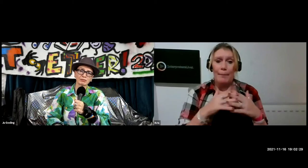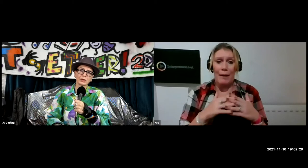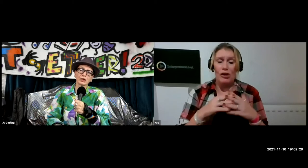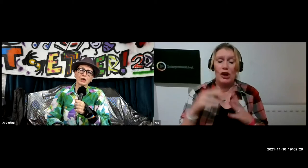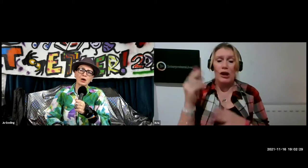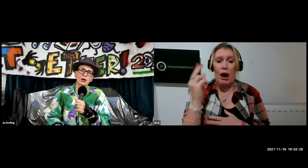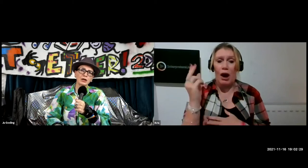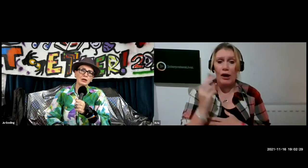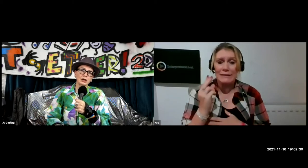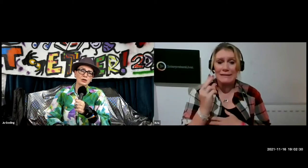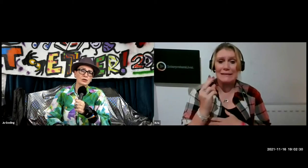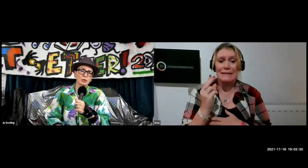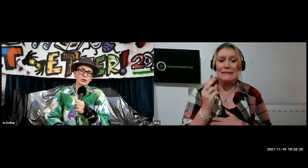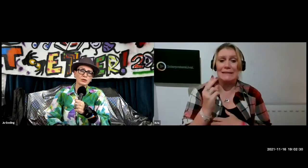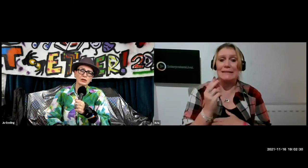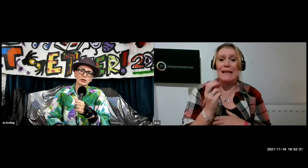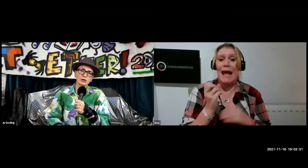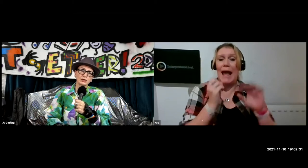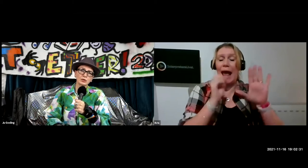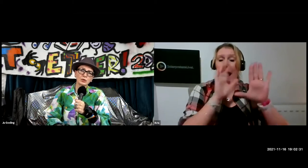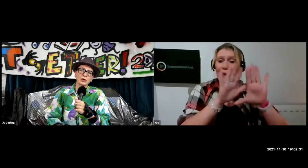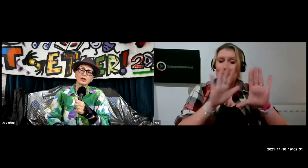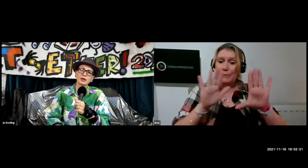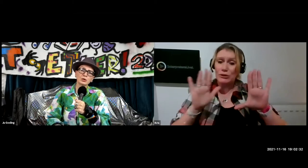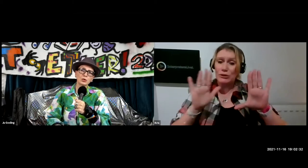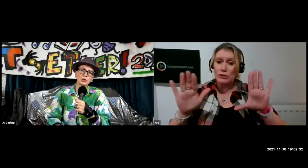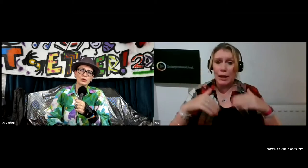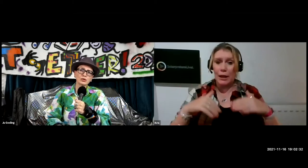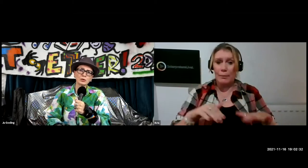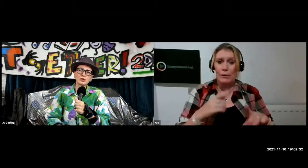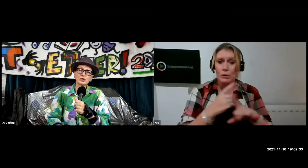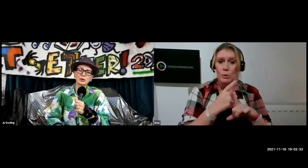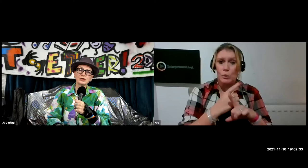I last spoke to Lionel in August 2020